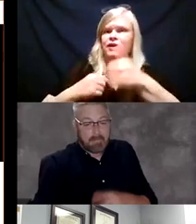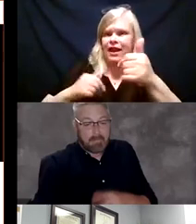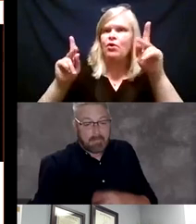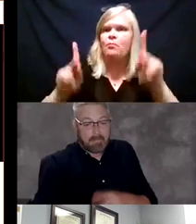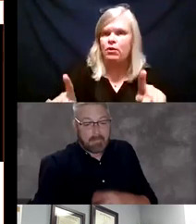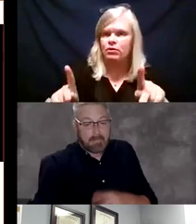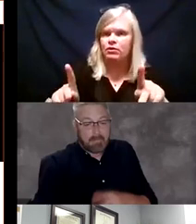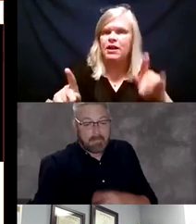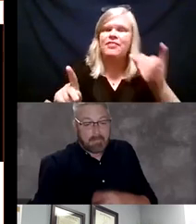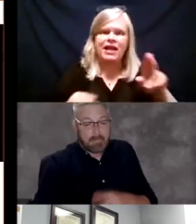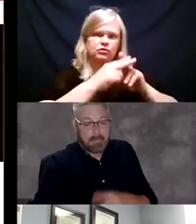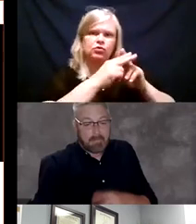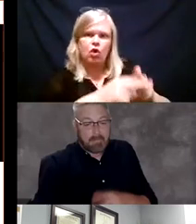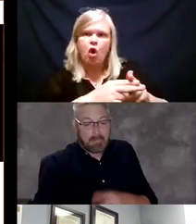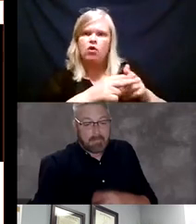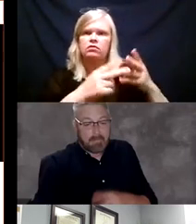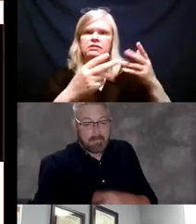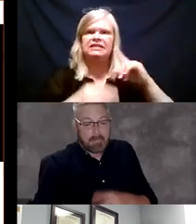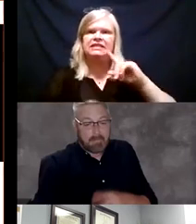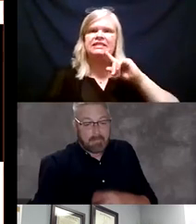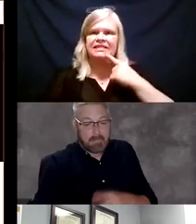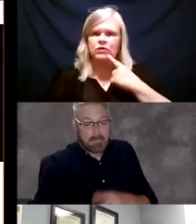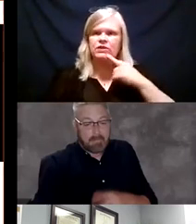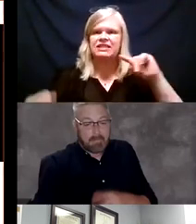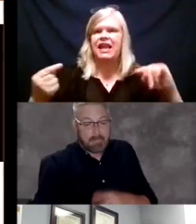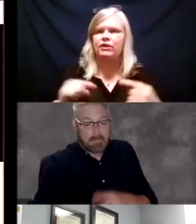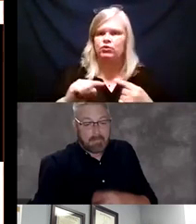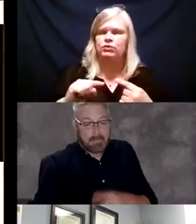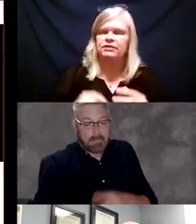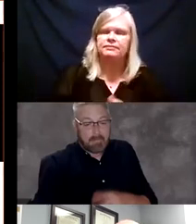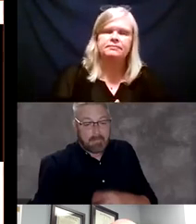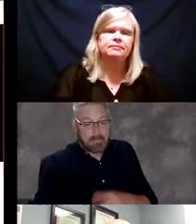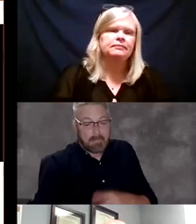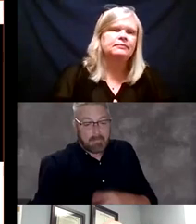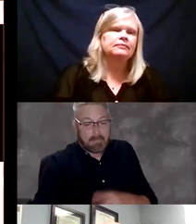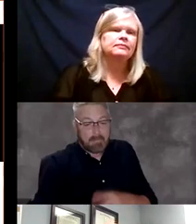A SERIOUS INJURY. >> Josh: ALL RIGHT.